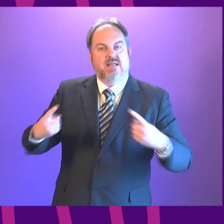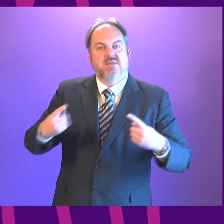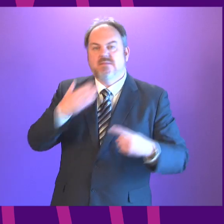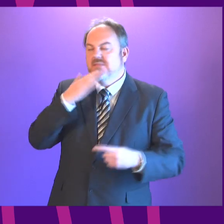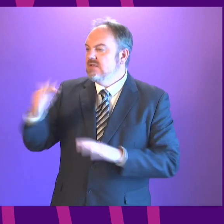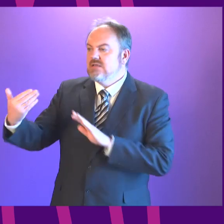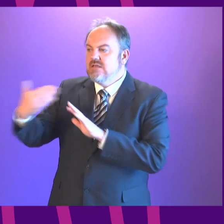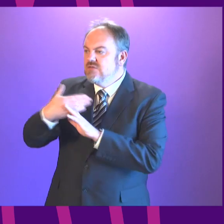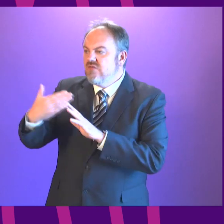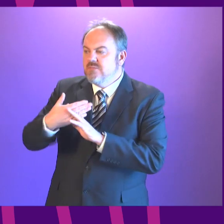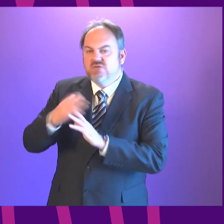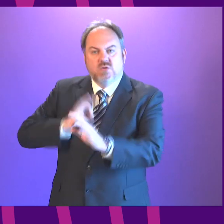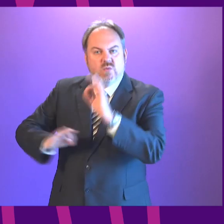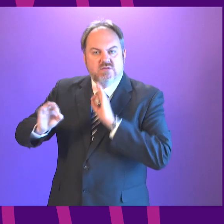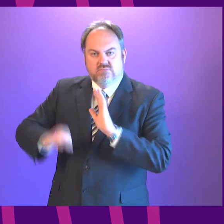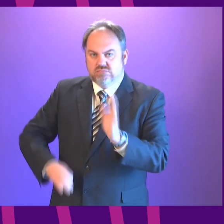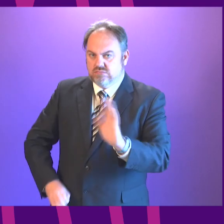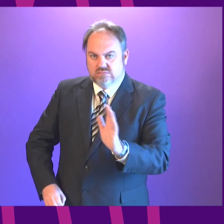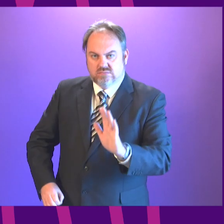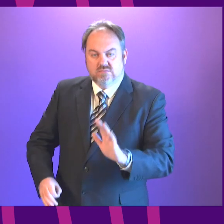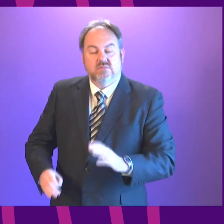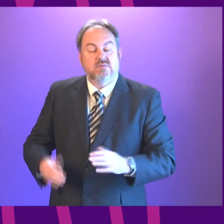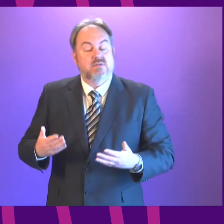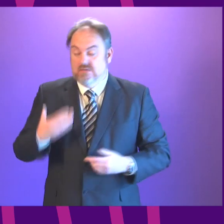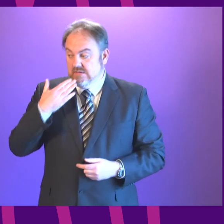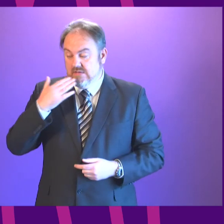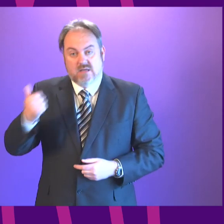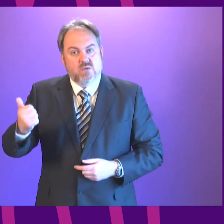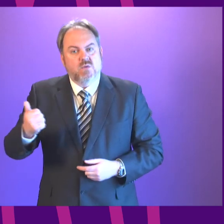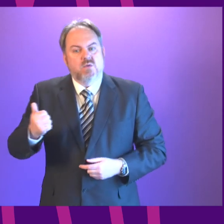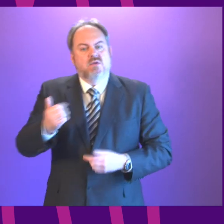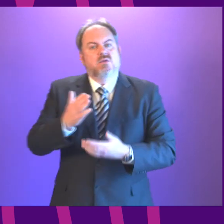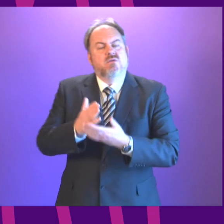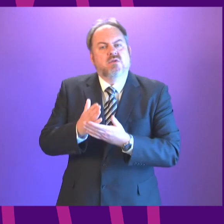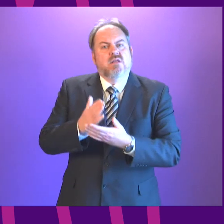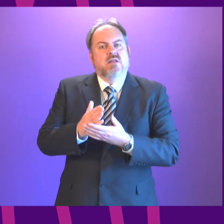The First Minister (Nicola Sturgeon): Today’s statement is a bit different from